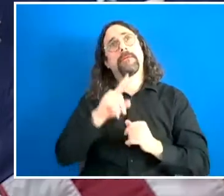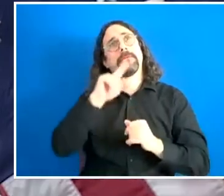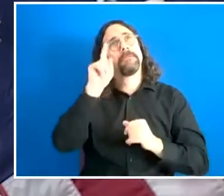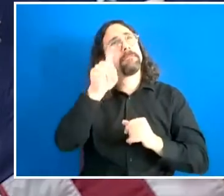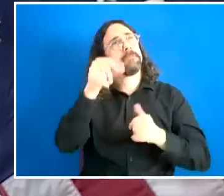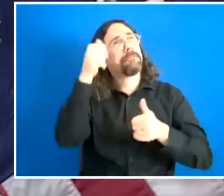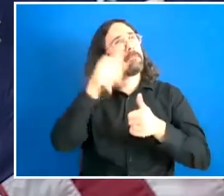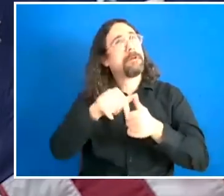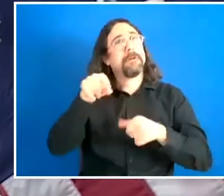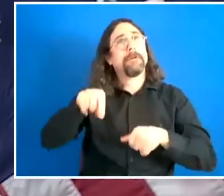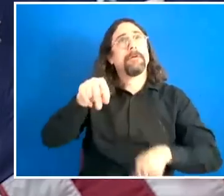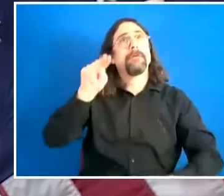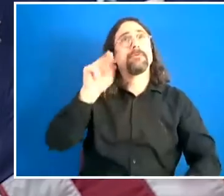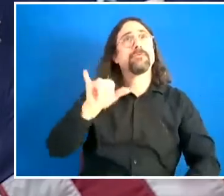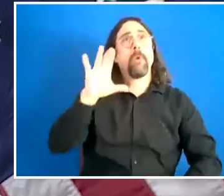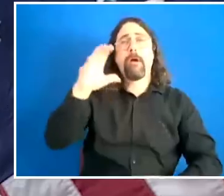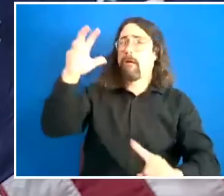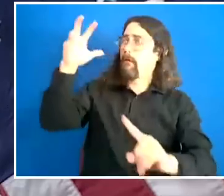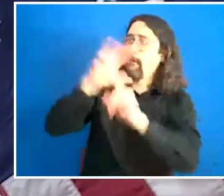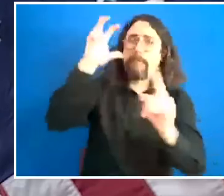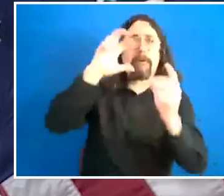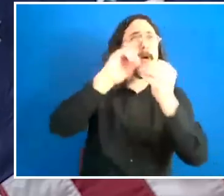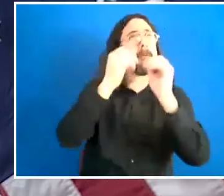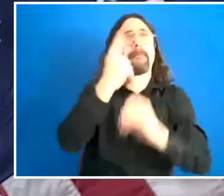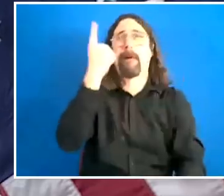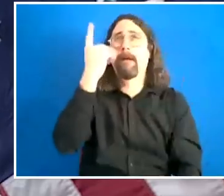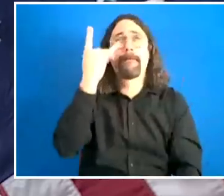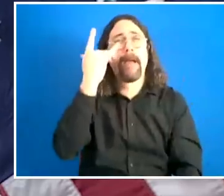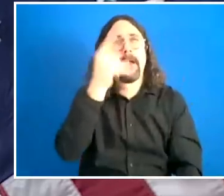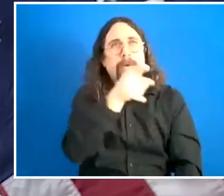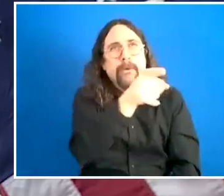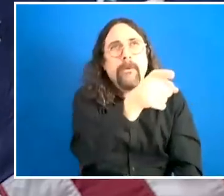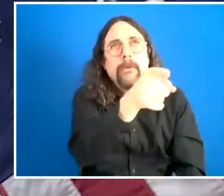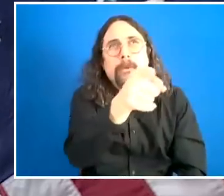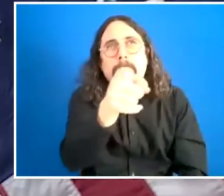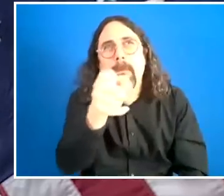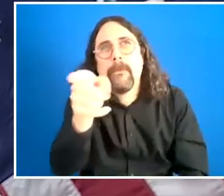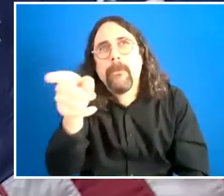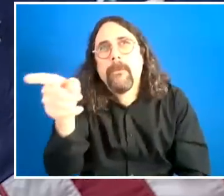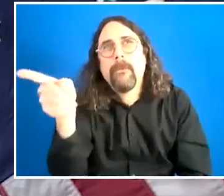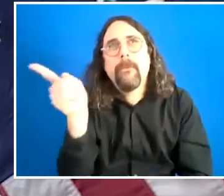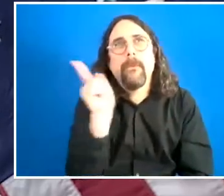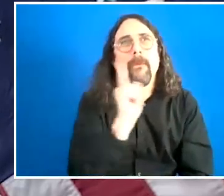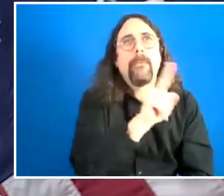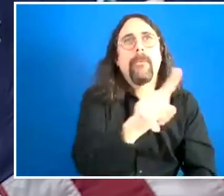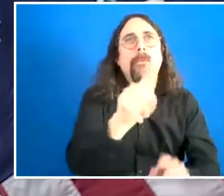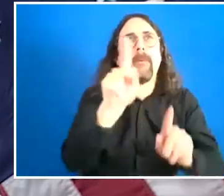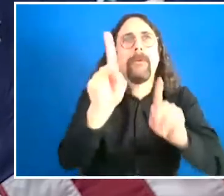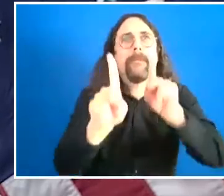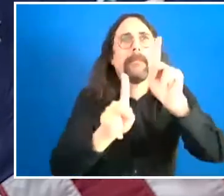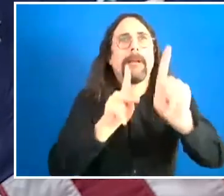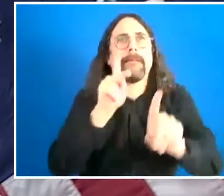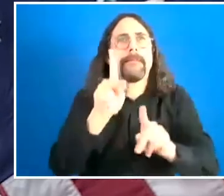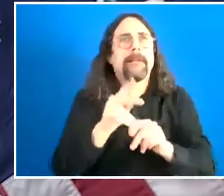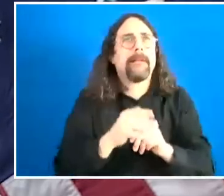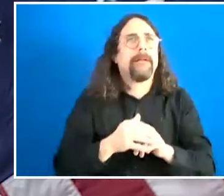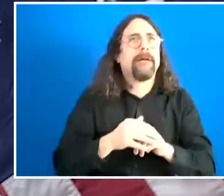THE PEOPLE. BUILDINGS ARE GREAT. LOVE THE BUILDINGS. THE CULTURAL INSTITUTIS,ON THAT'S WONDERFUL